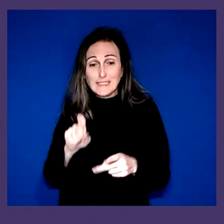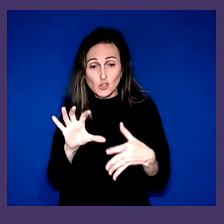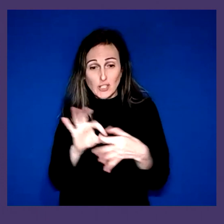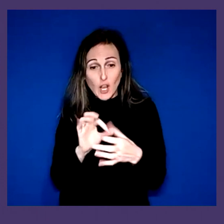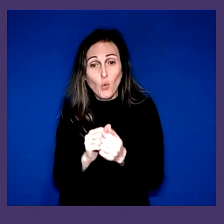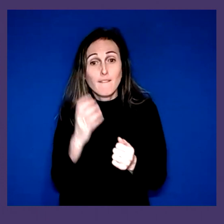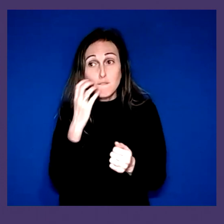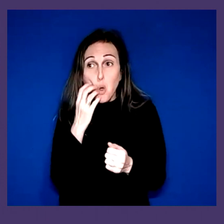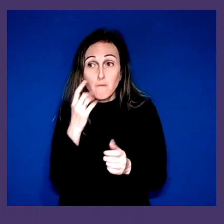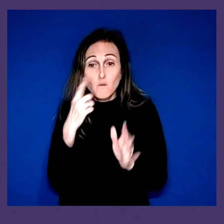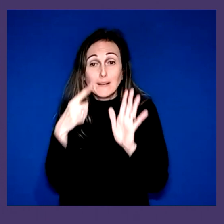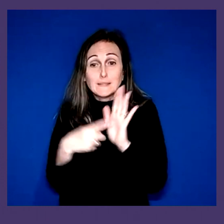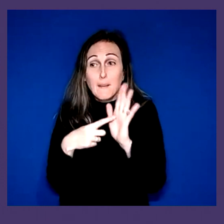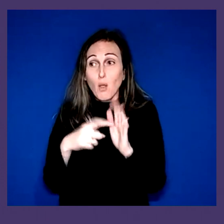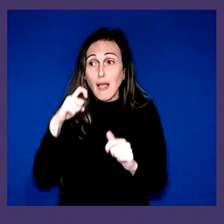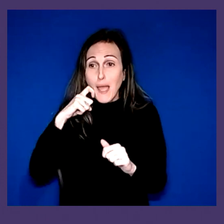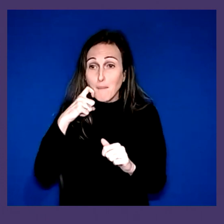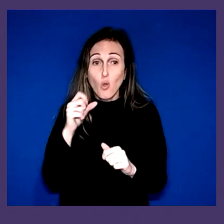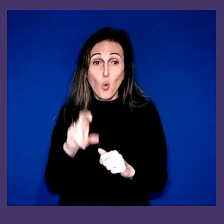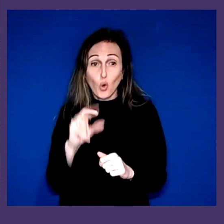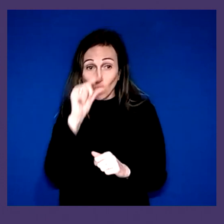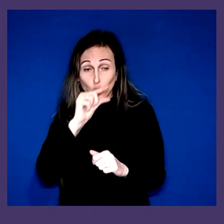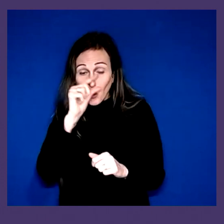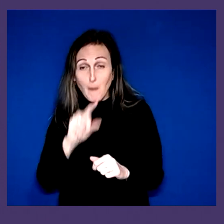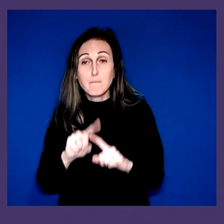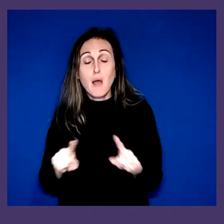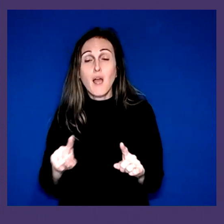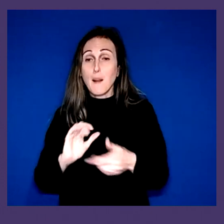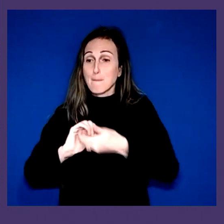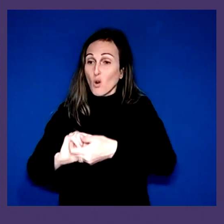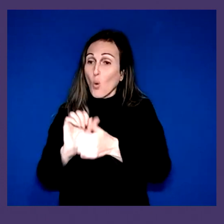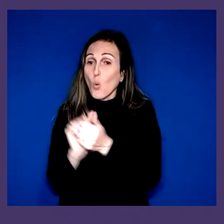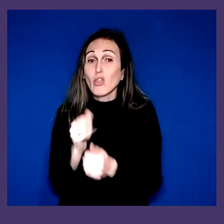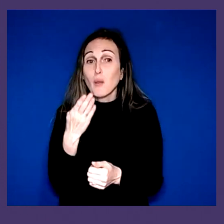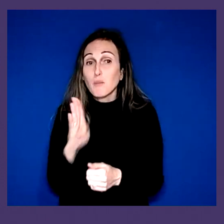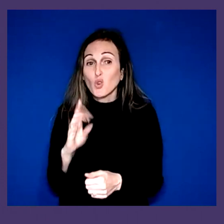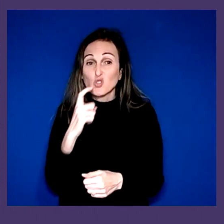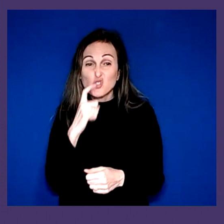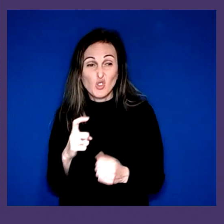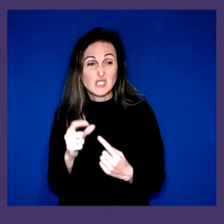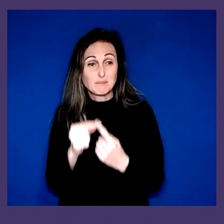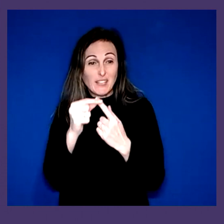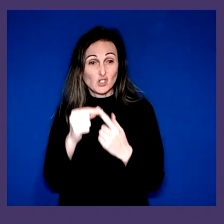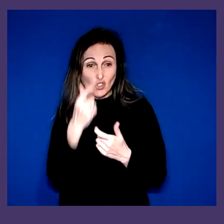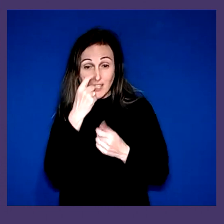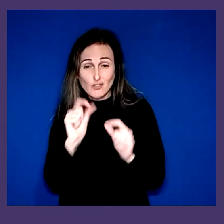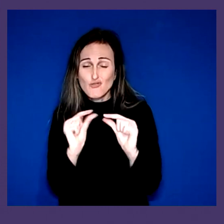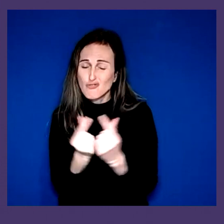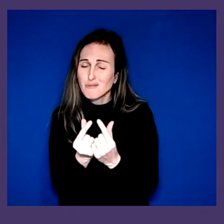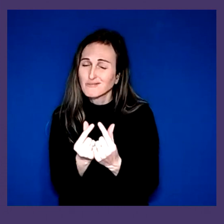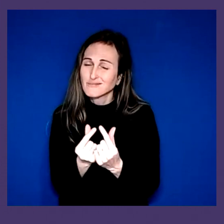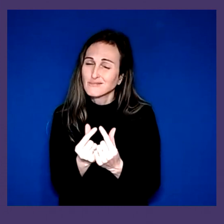Bluetooth Special Interest Group is the one that's most interesting for the Bluetooth Low Energy Audio connection.